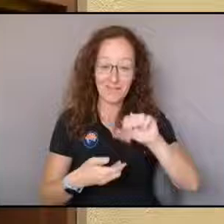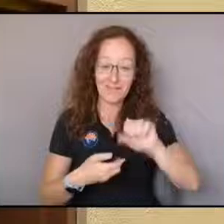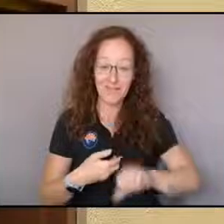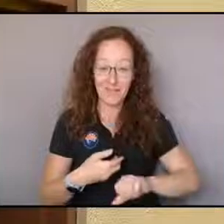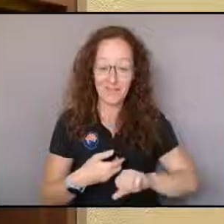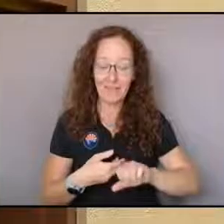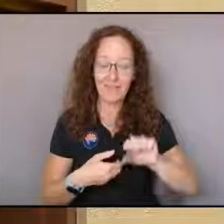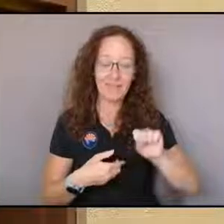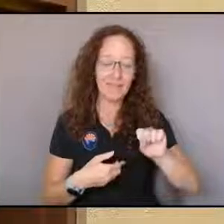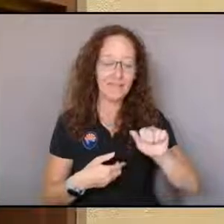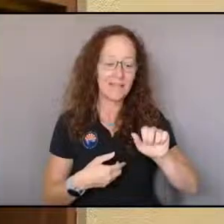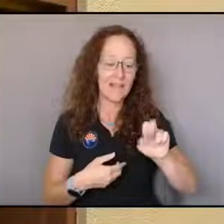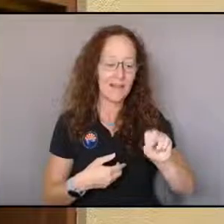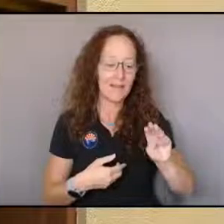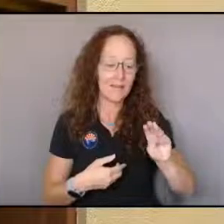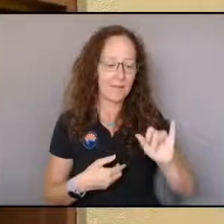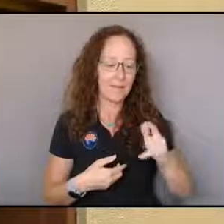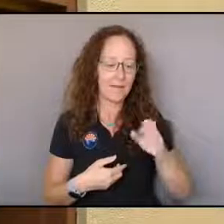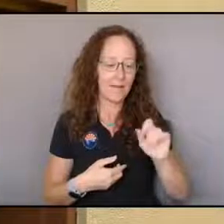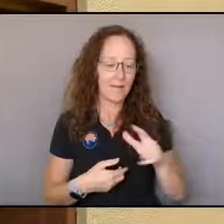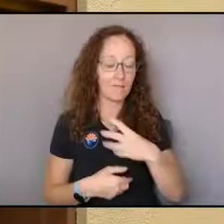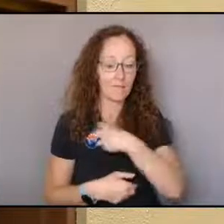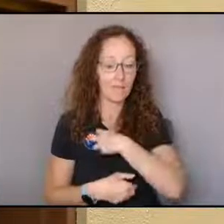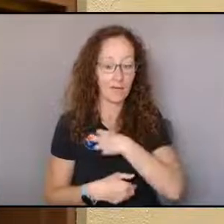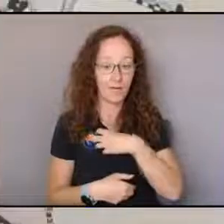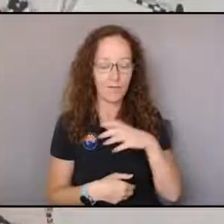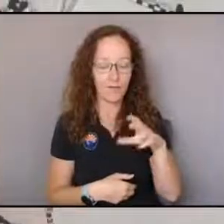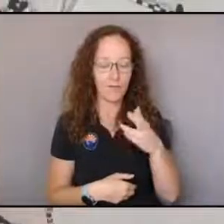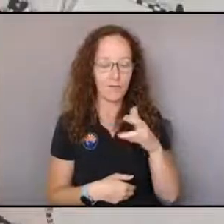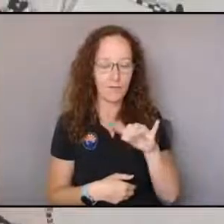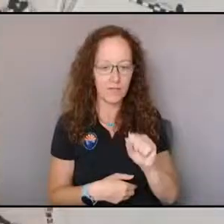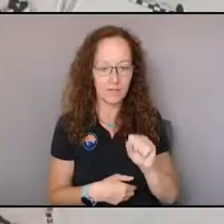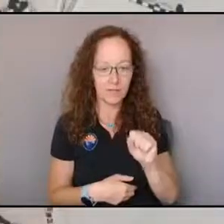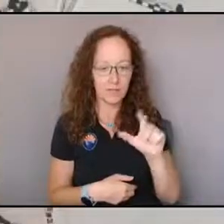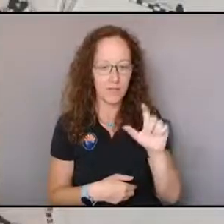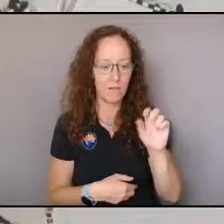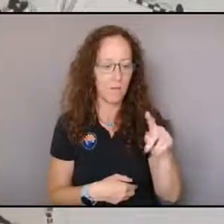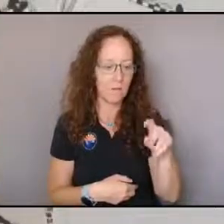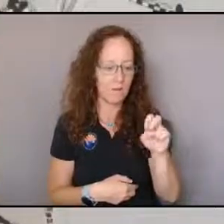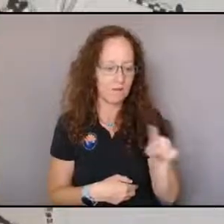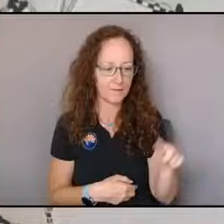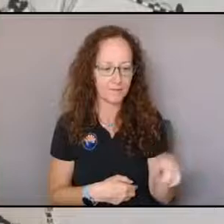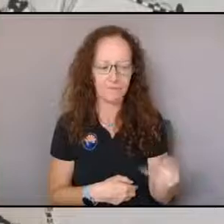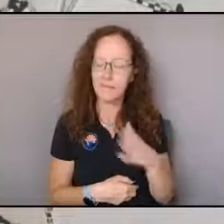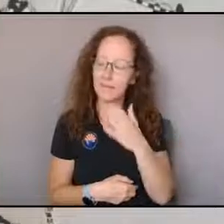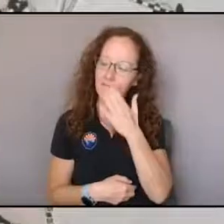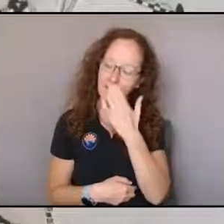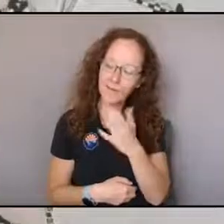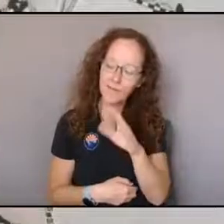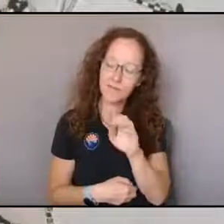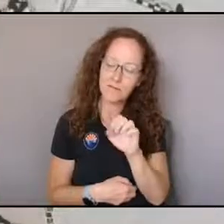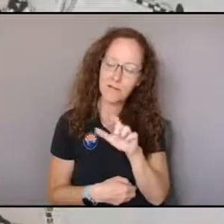WE ARE GOING TO TURN IT BACK TO OUR PARTNERS ON THE SOUTH, SAN MIGUEL COUNTY SHERIFF, CHRIS LOPEZ. THANK YOU, CELESTE.